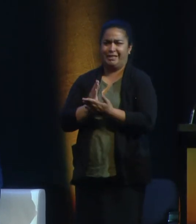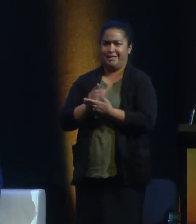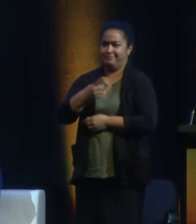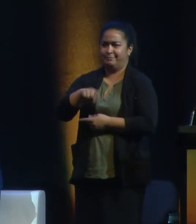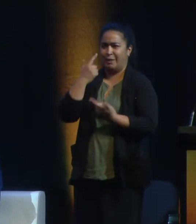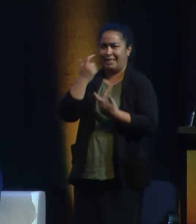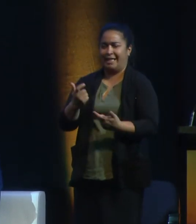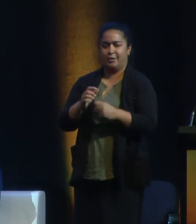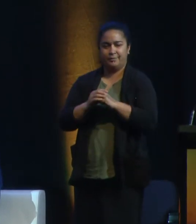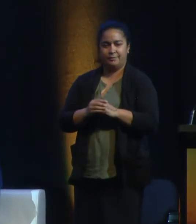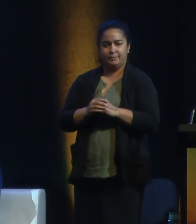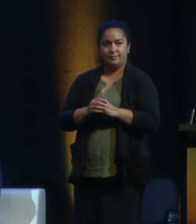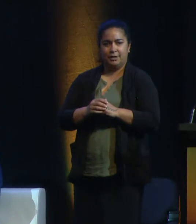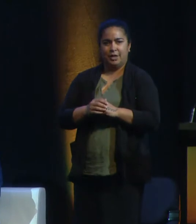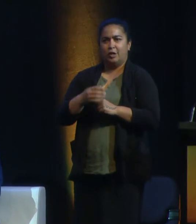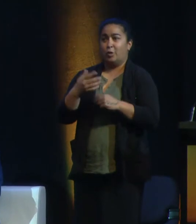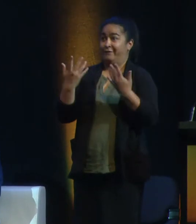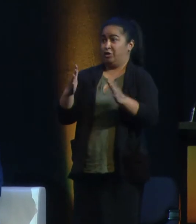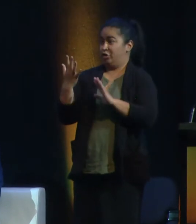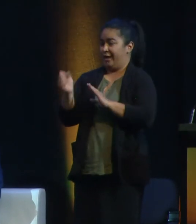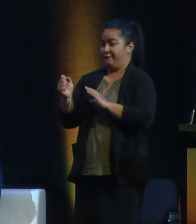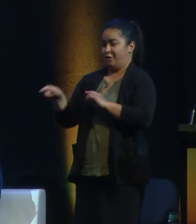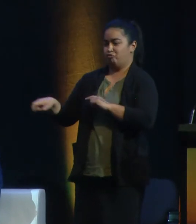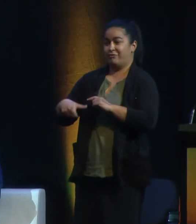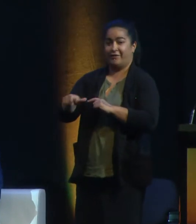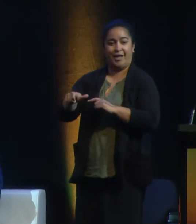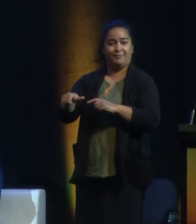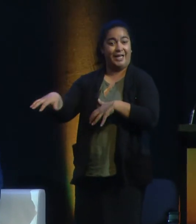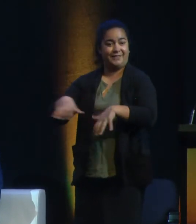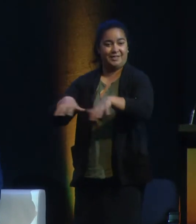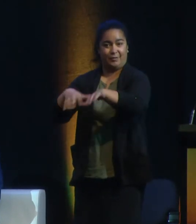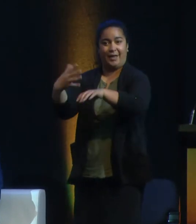part of, we had a river exercise that we ran, so at every workshop there was a piece of